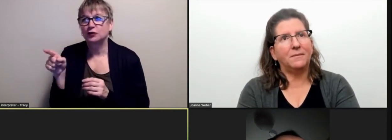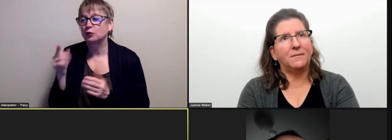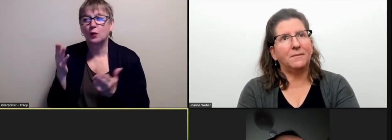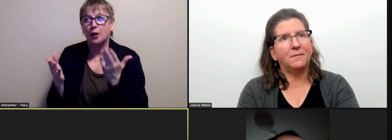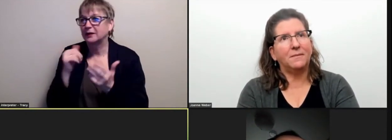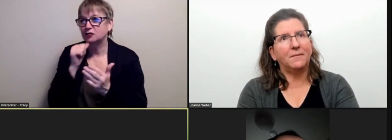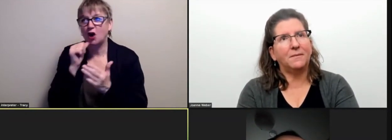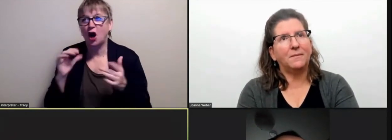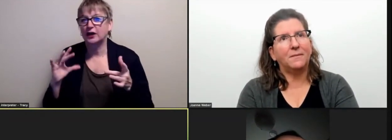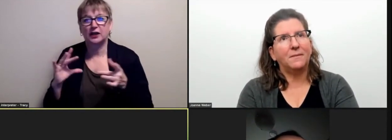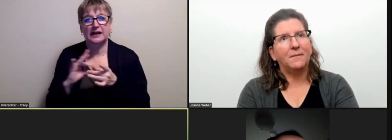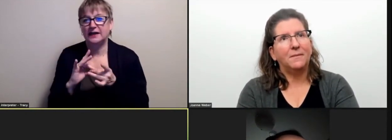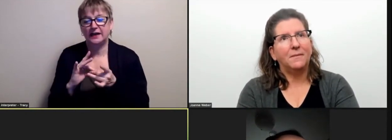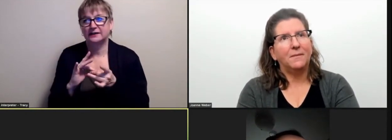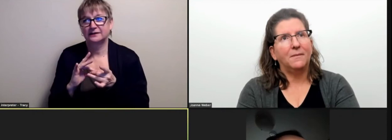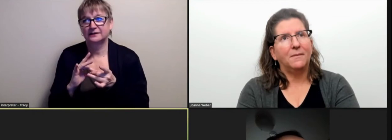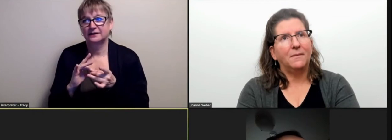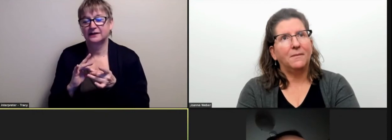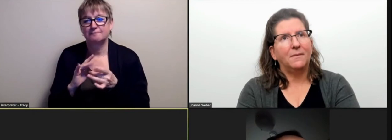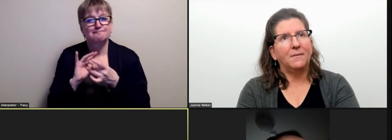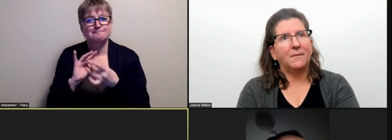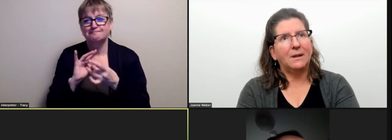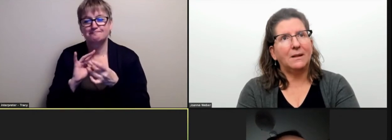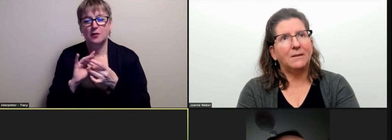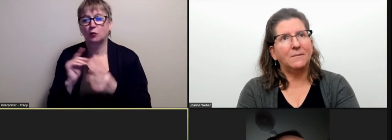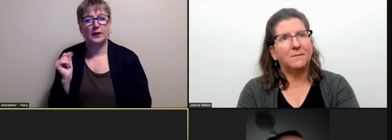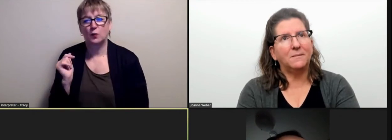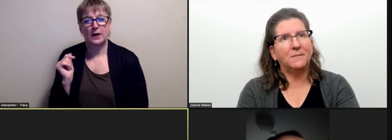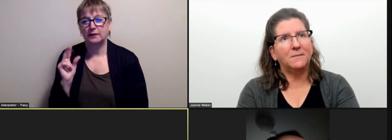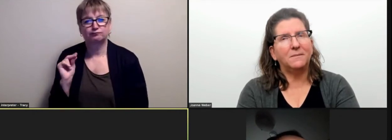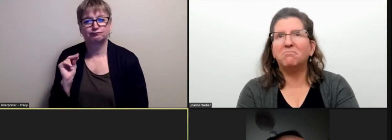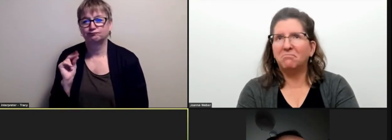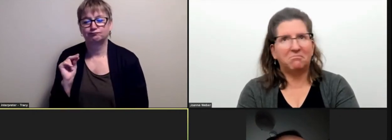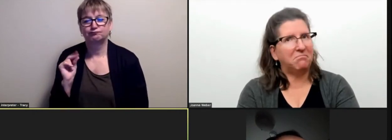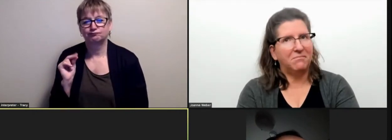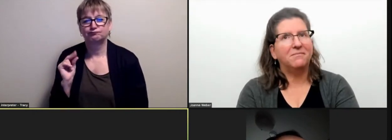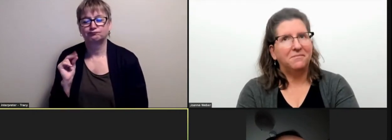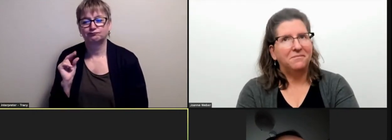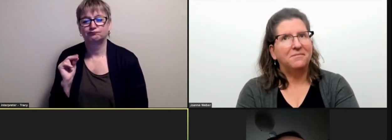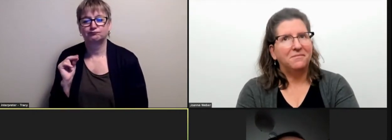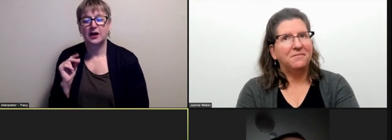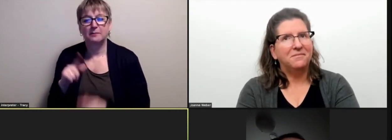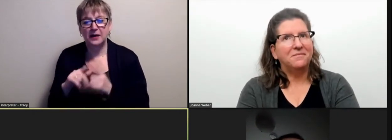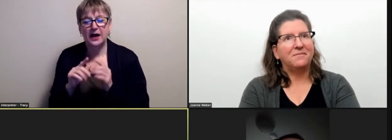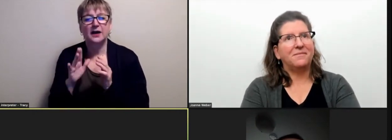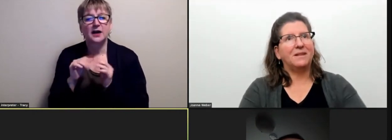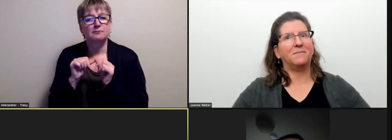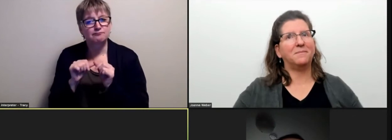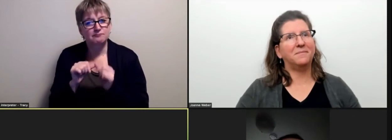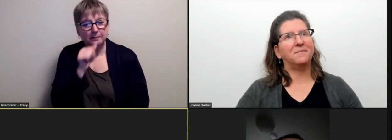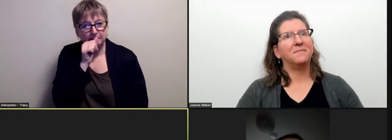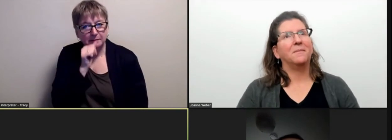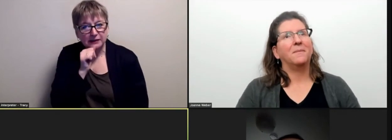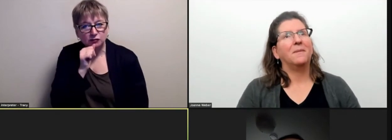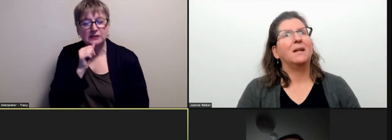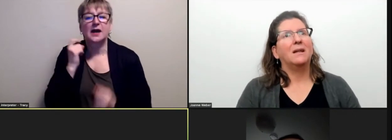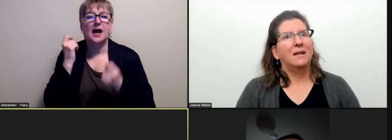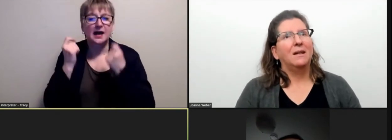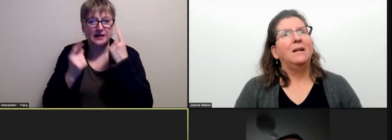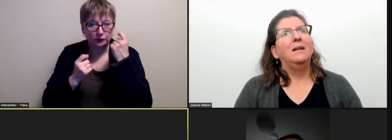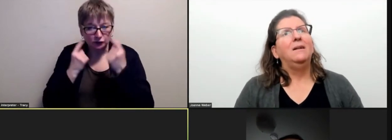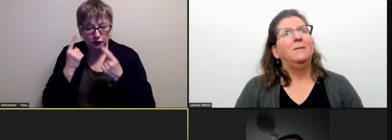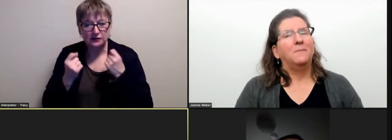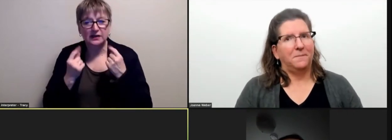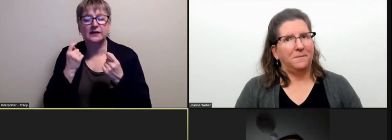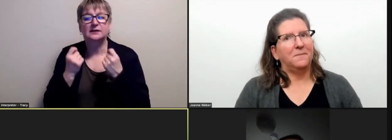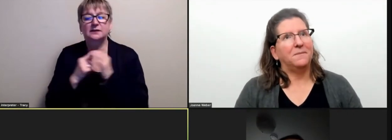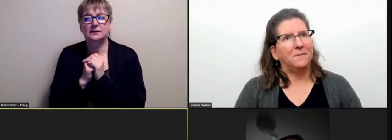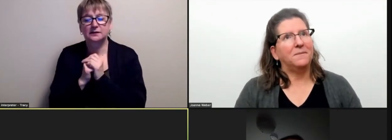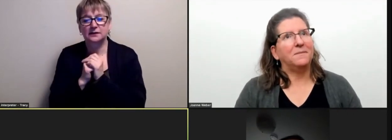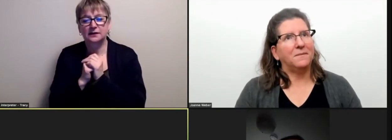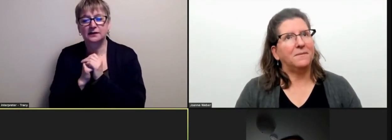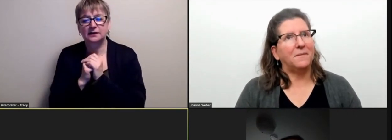them right away but someone as you show patience and understanding of them and you know trying to